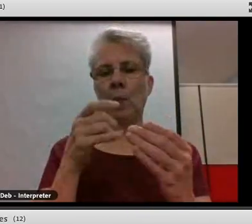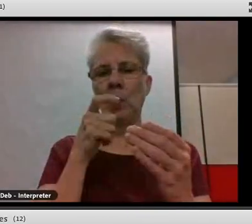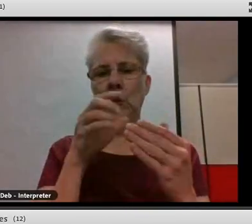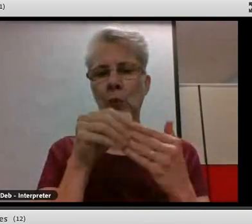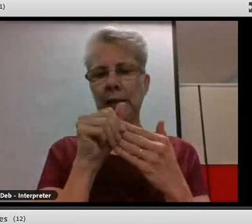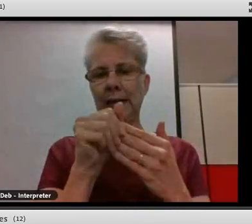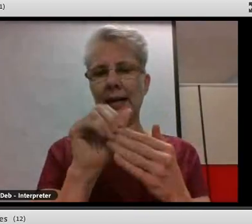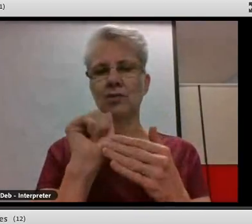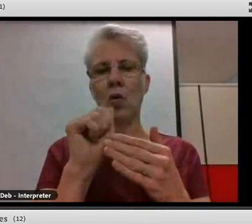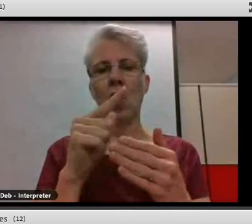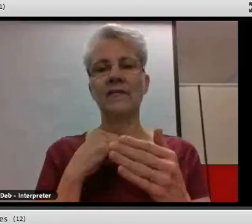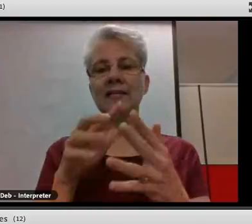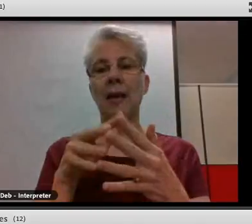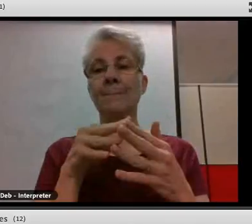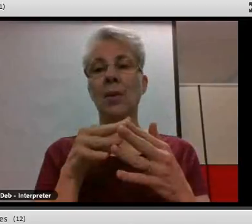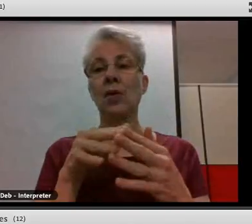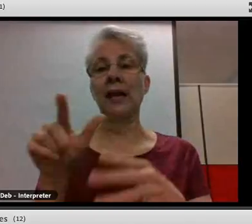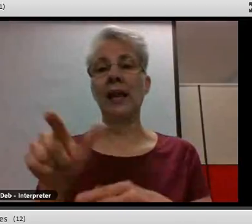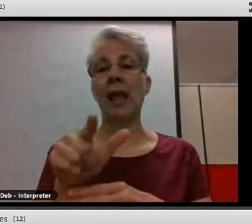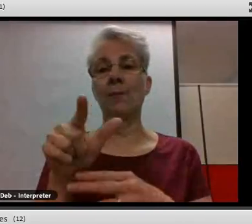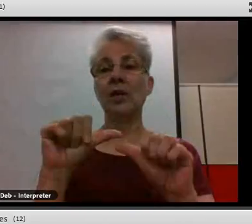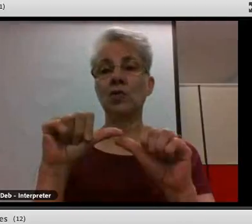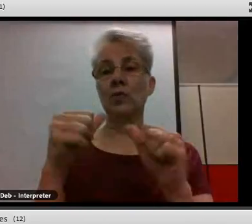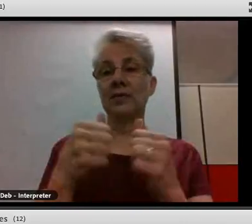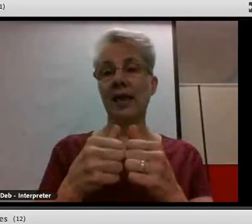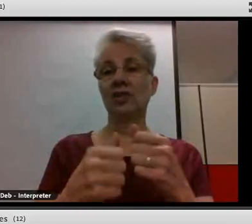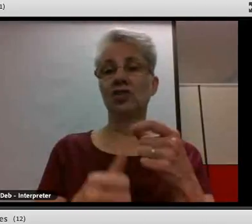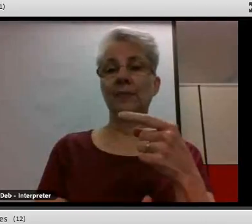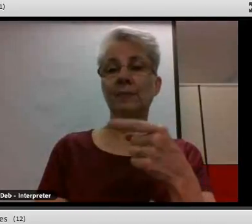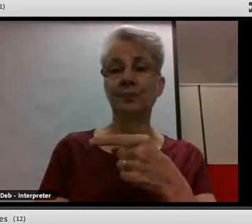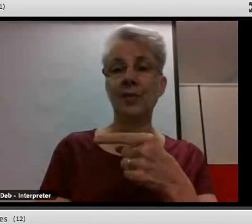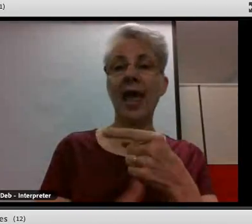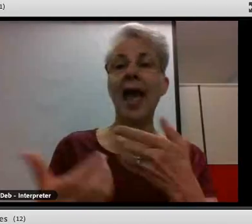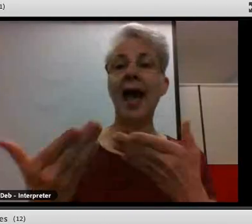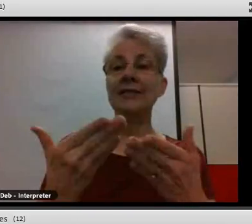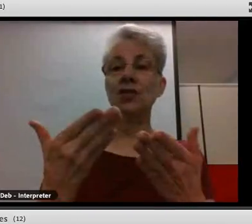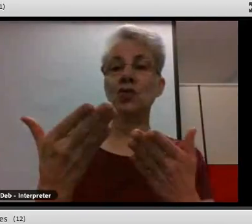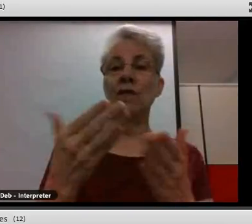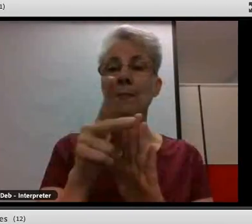Specifically, if you look further at the law,